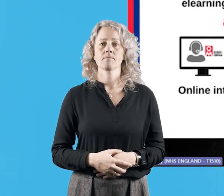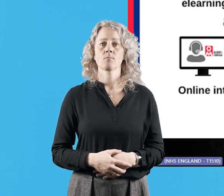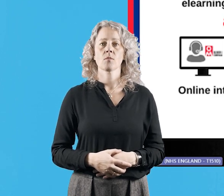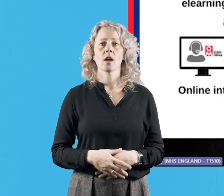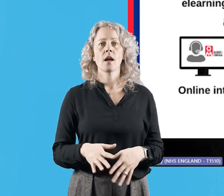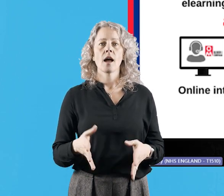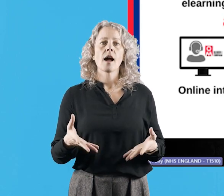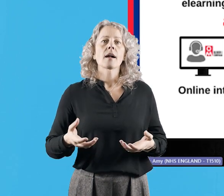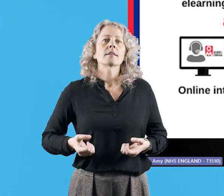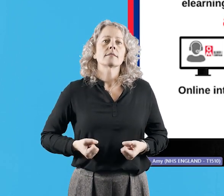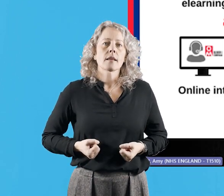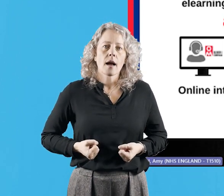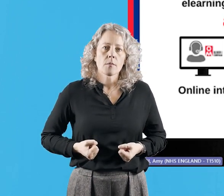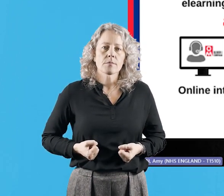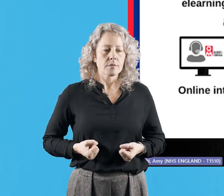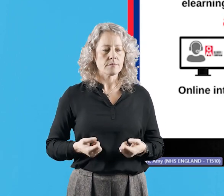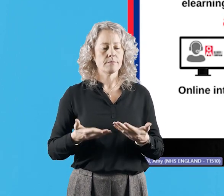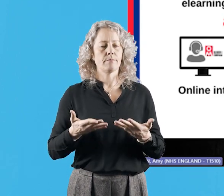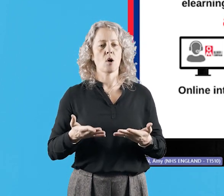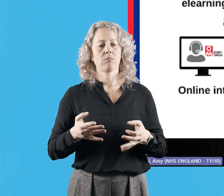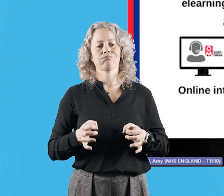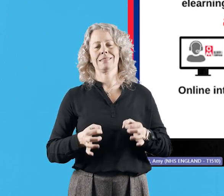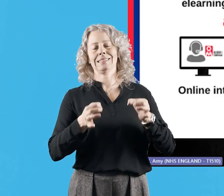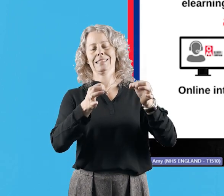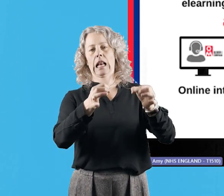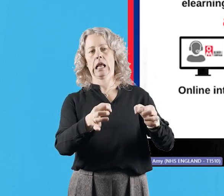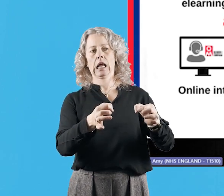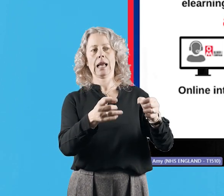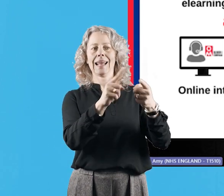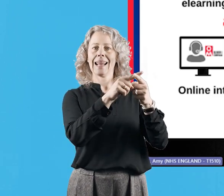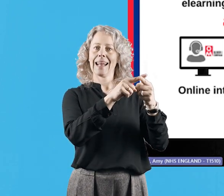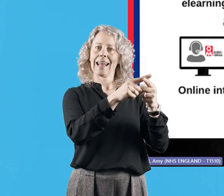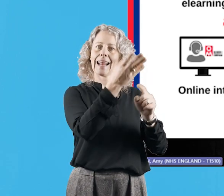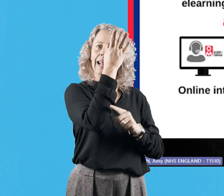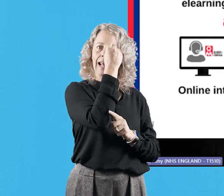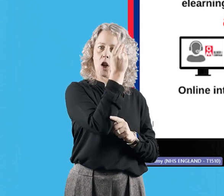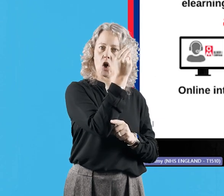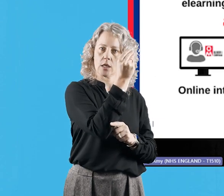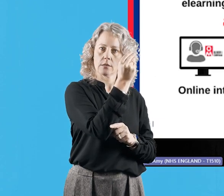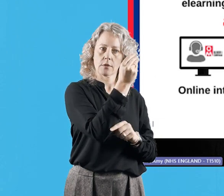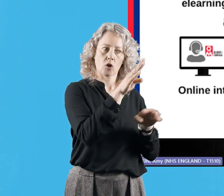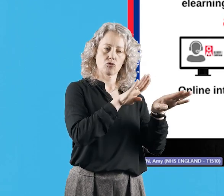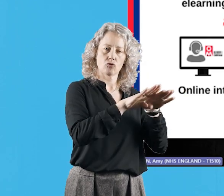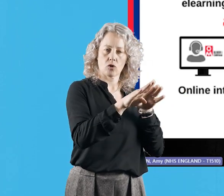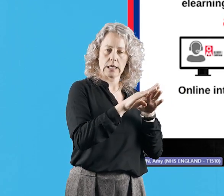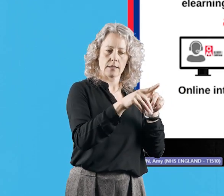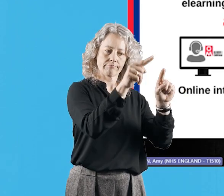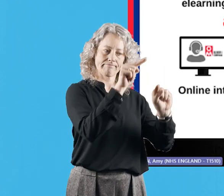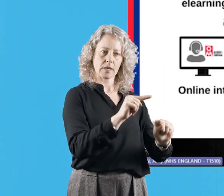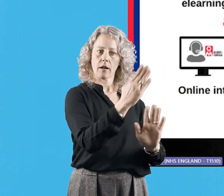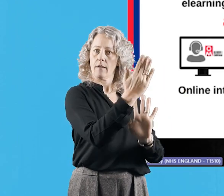Of course we acknowledge that at the moment there's a delay between doing the e-learning part of the training and the